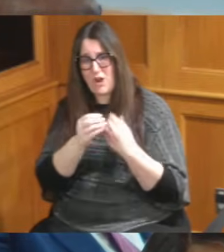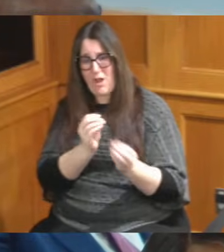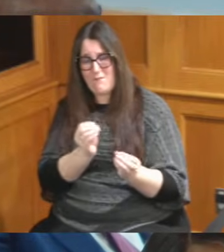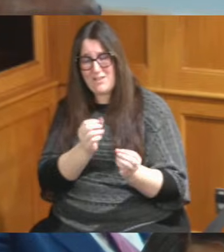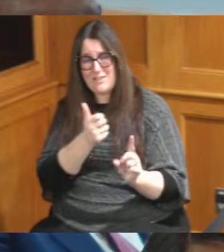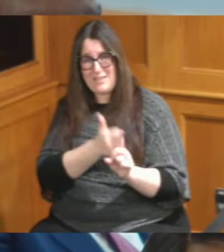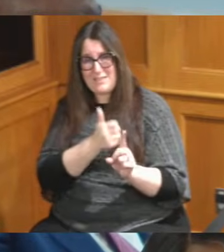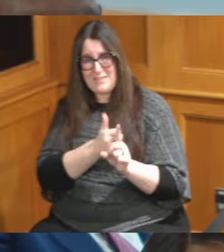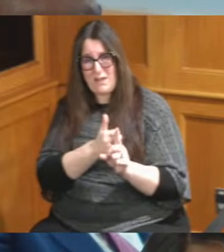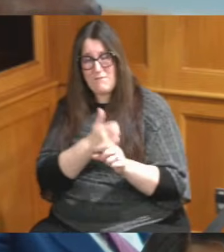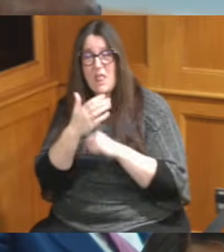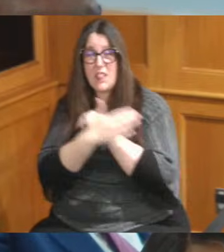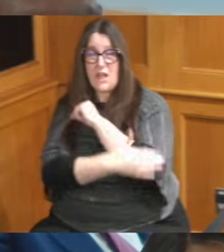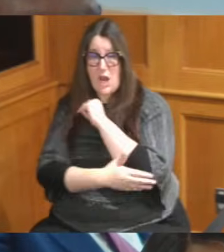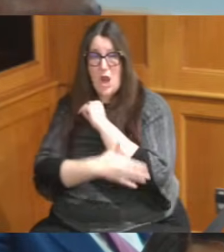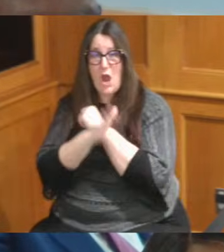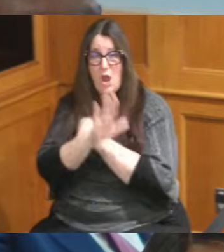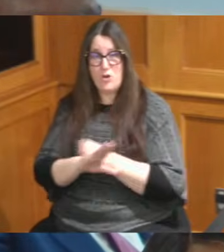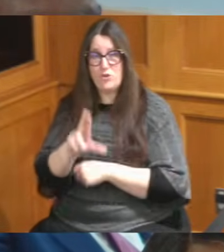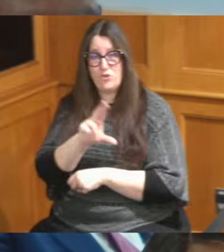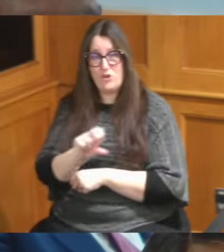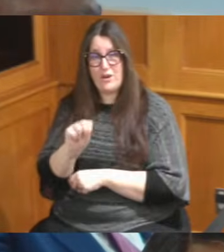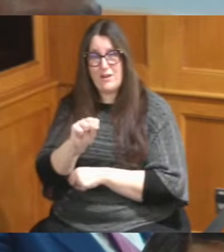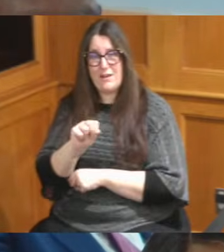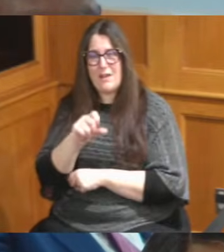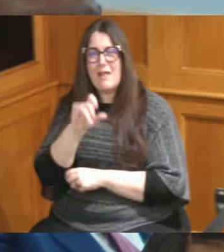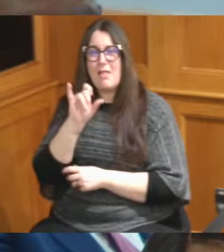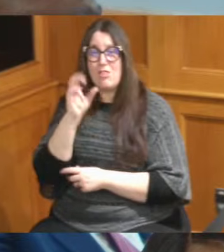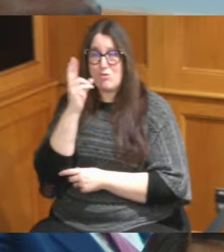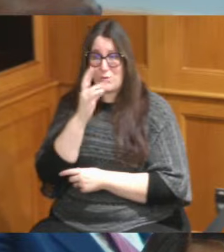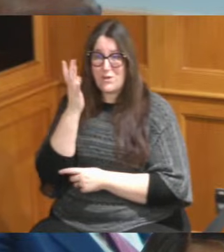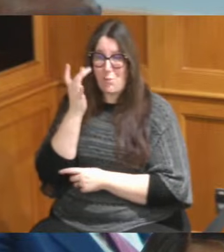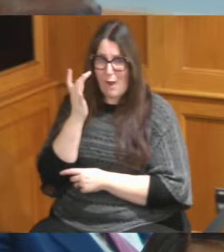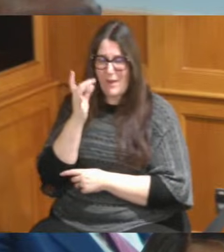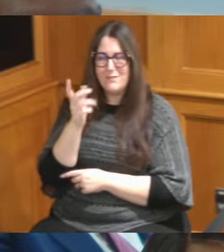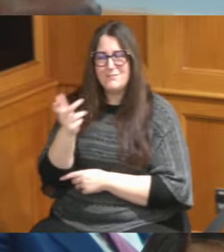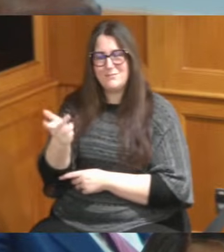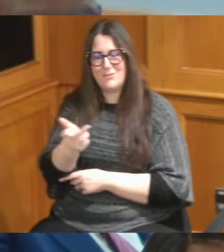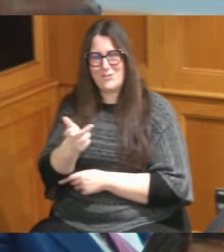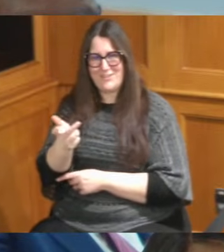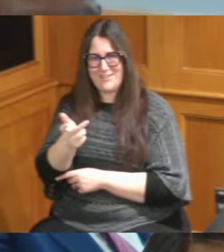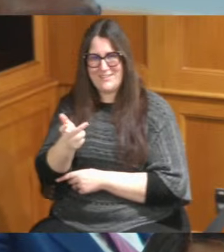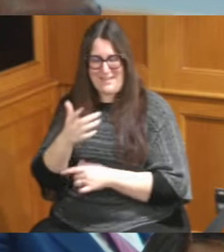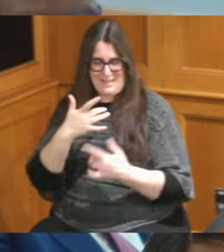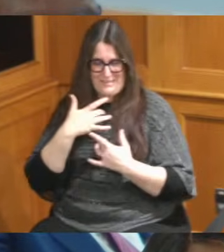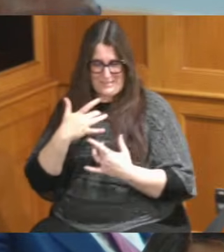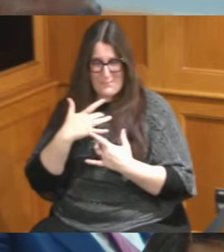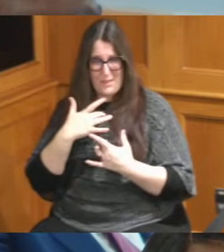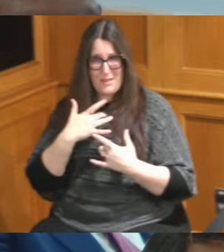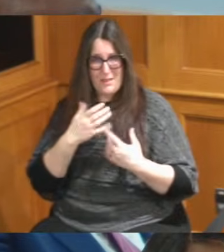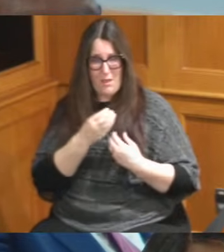in the country and that's because of you and typically offices aren't connected to government